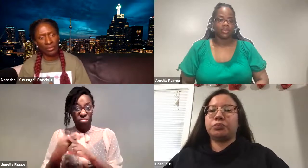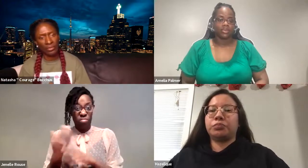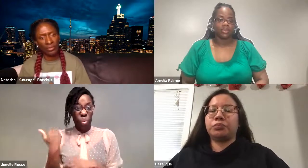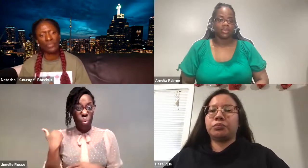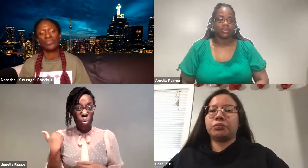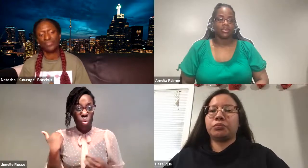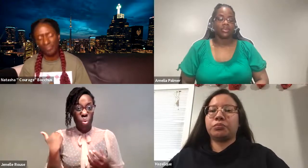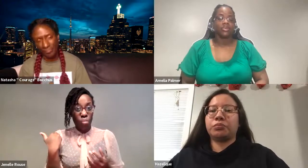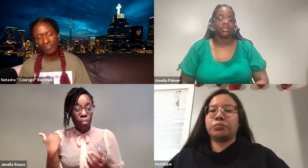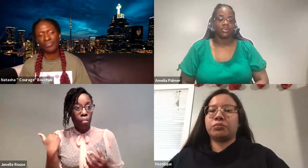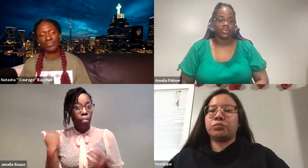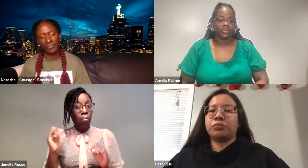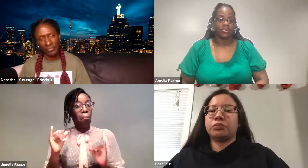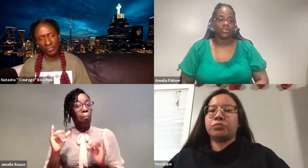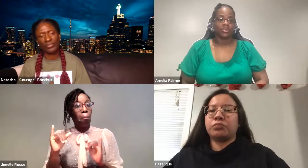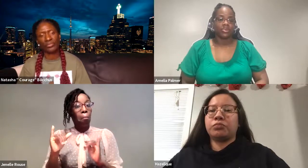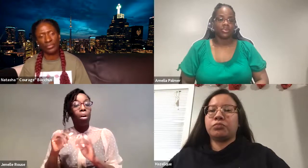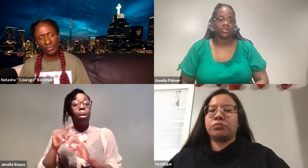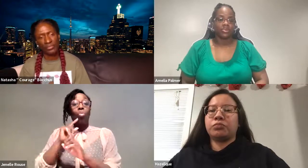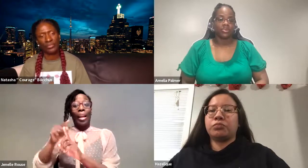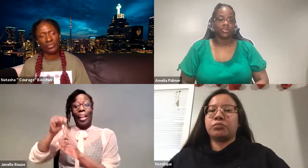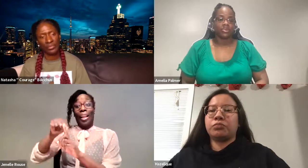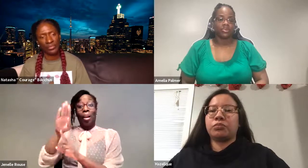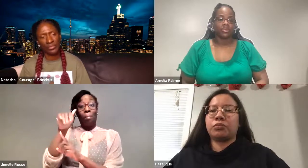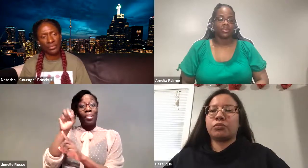started talking about it and it's become really popular over the last few months.